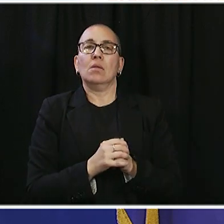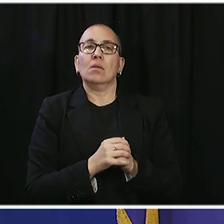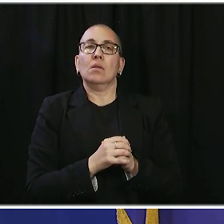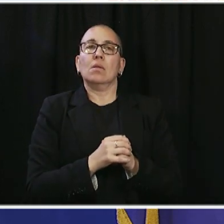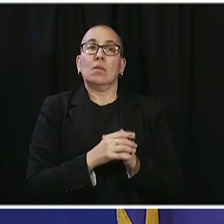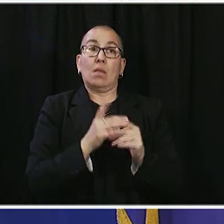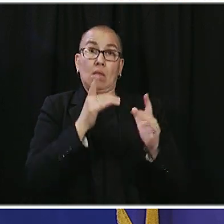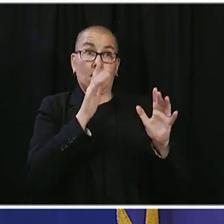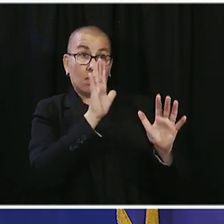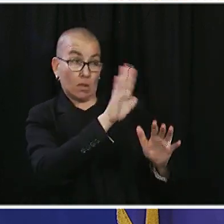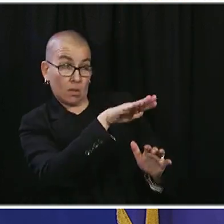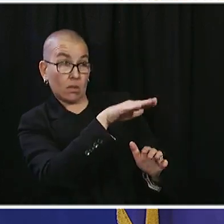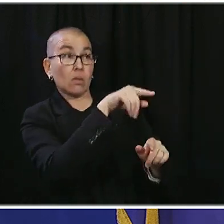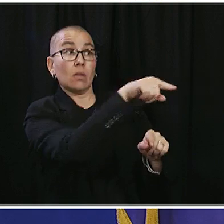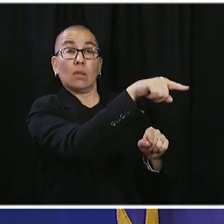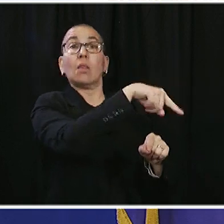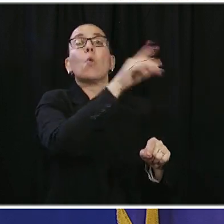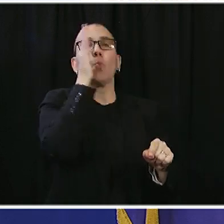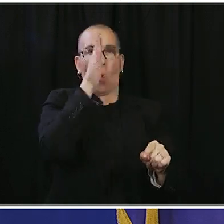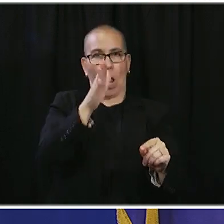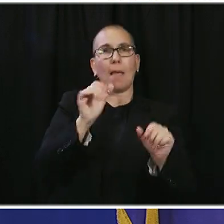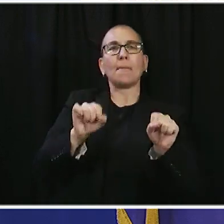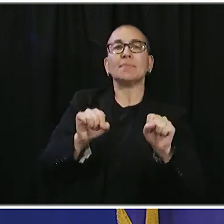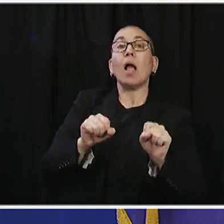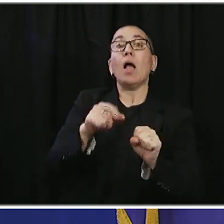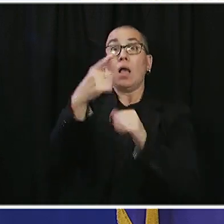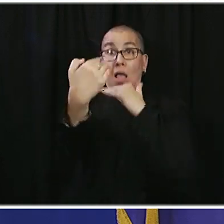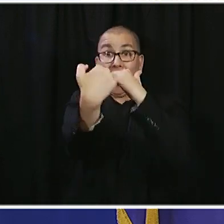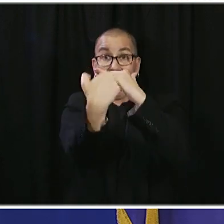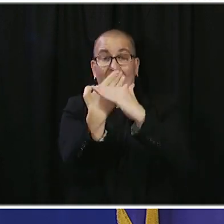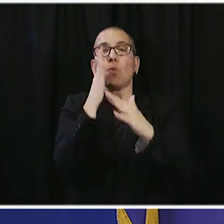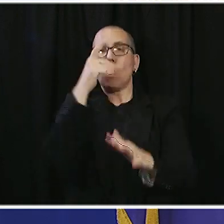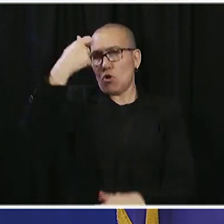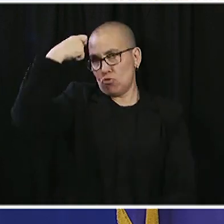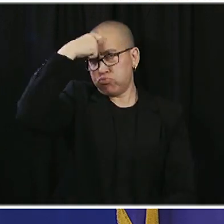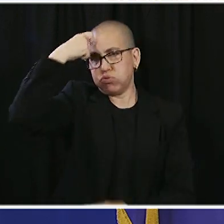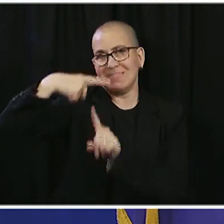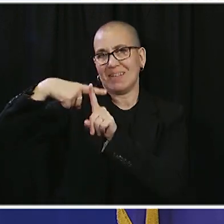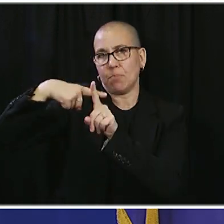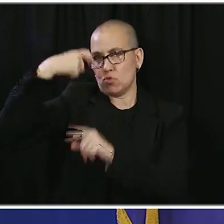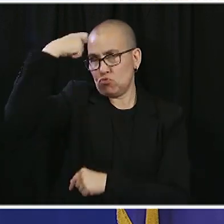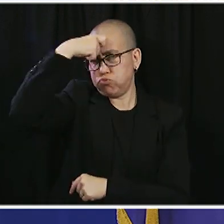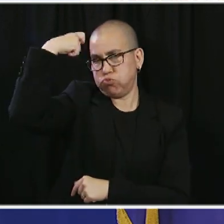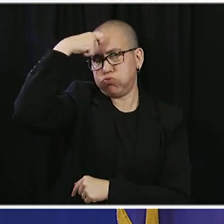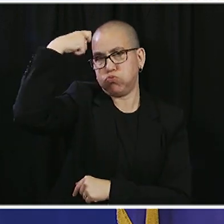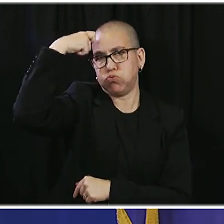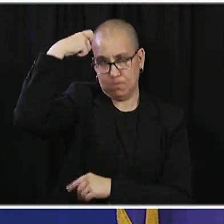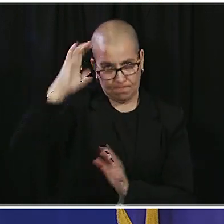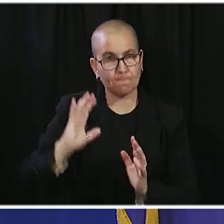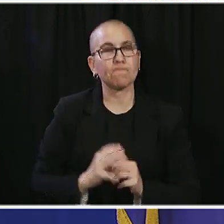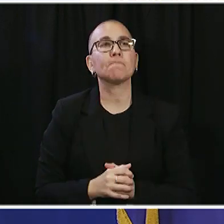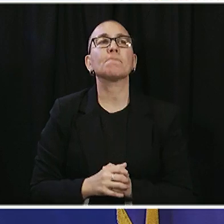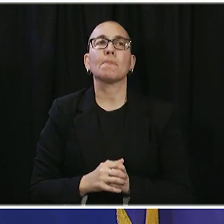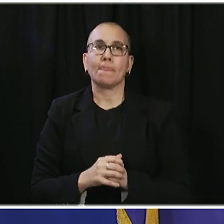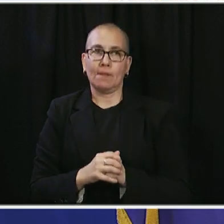ENCOURAGING PEOPLE TO TAKE THE TEMPERATURES OF PEOPLE IF YOU HAVE THAT CAPACITY, PROTOCOLS IN PLACE FOR SOCIAL DISTANCING CAPACITY IN THEM. THE SITUATION'S FLUID.